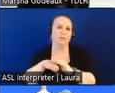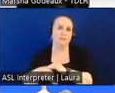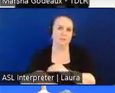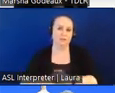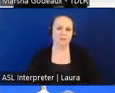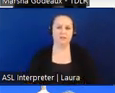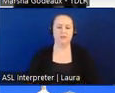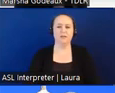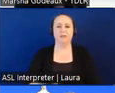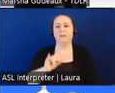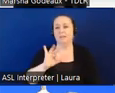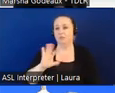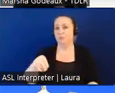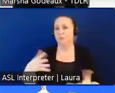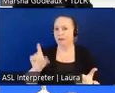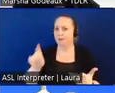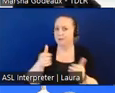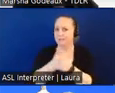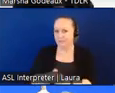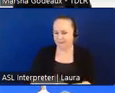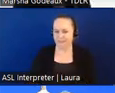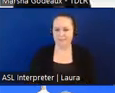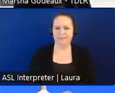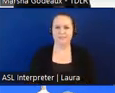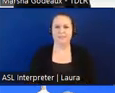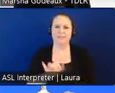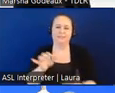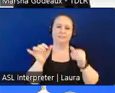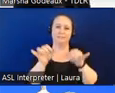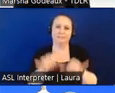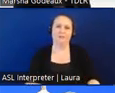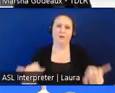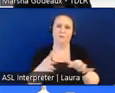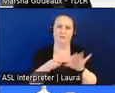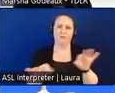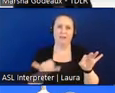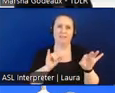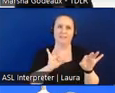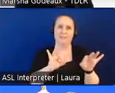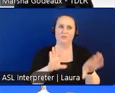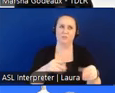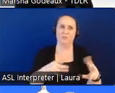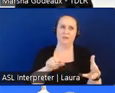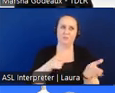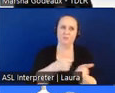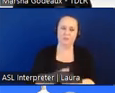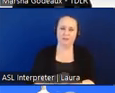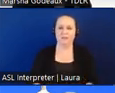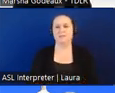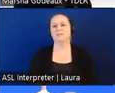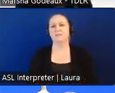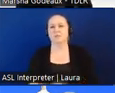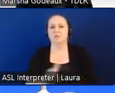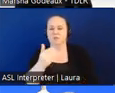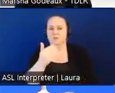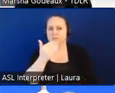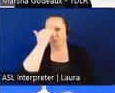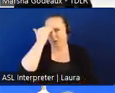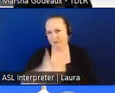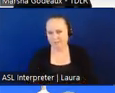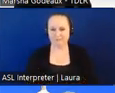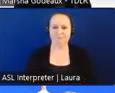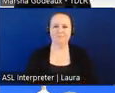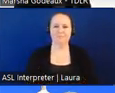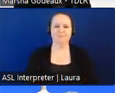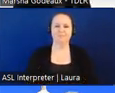if you provide them must comply is a common phrase we use so be wary okay okay how's tdlr